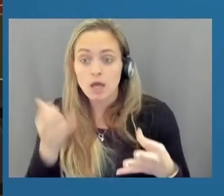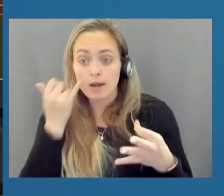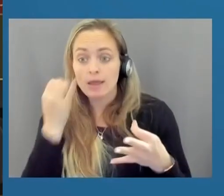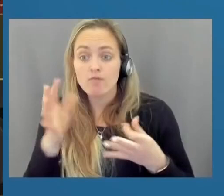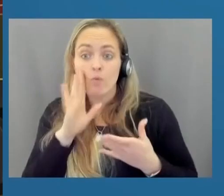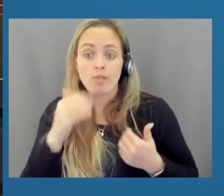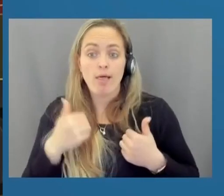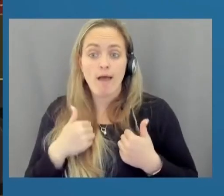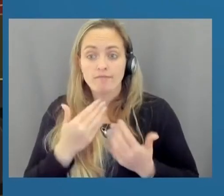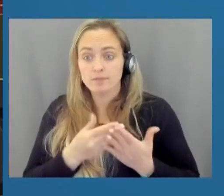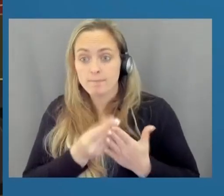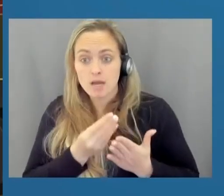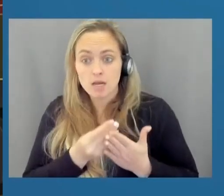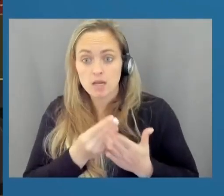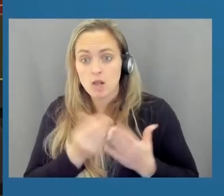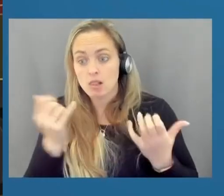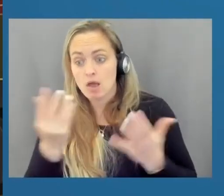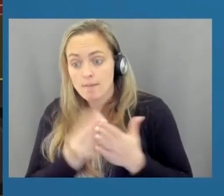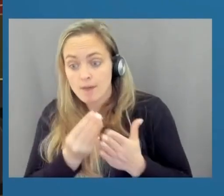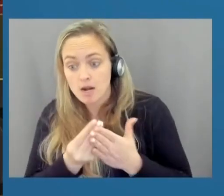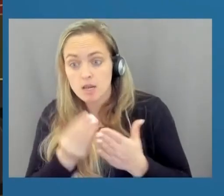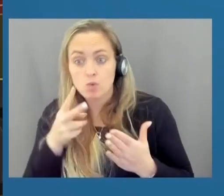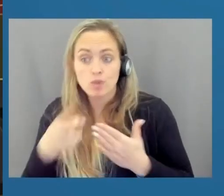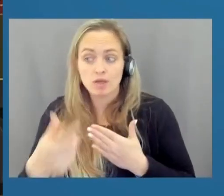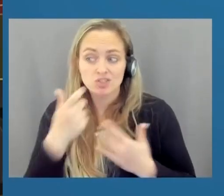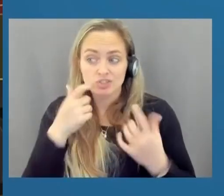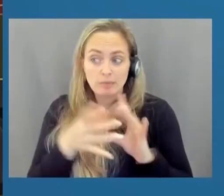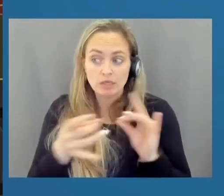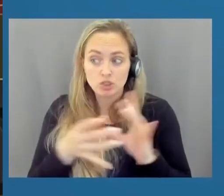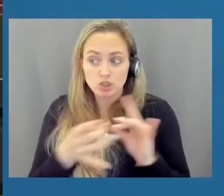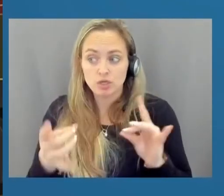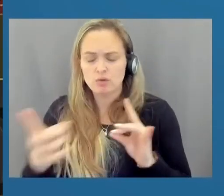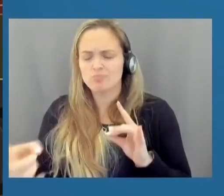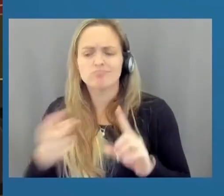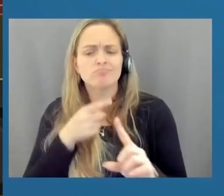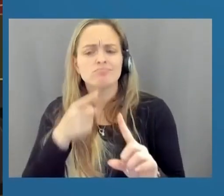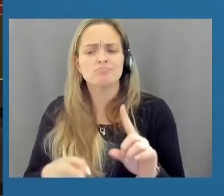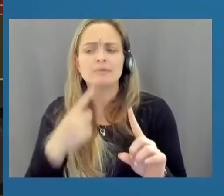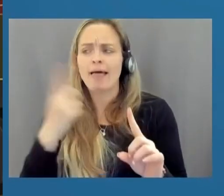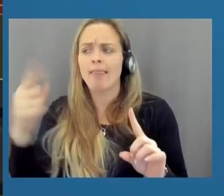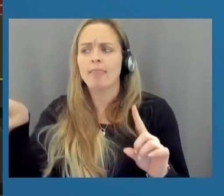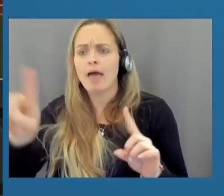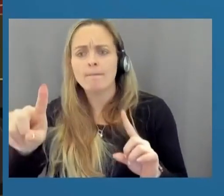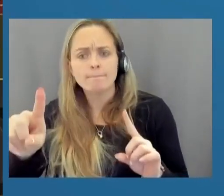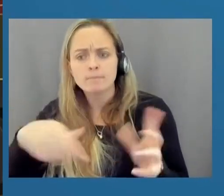some money or a lot of money with the cuts we just mentioned. What's your message to them as this process continues to. They,